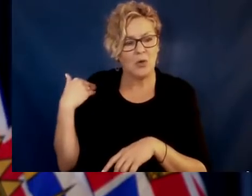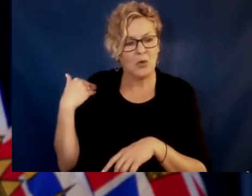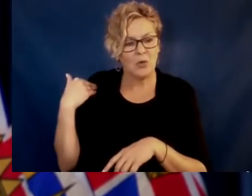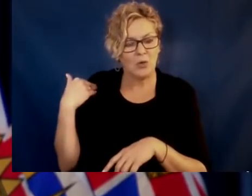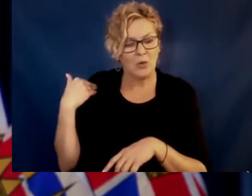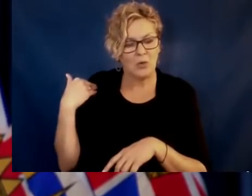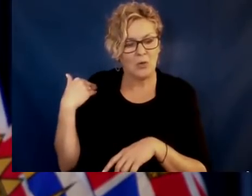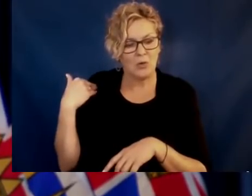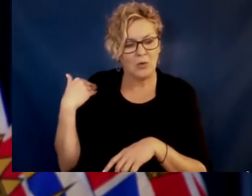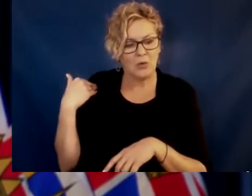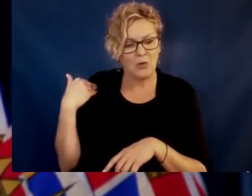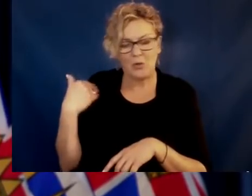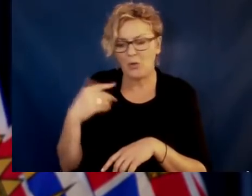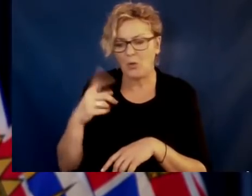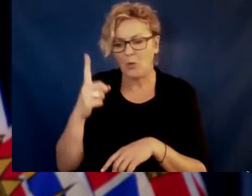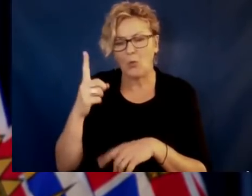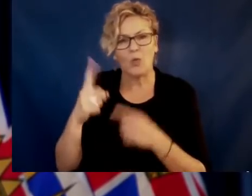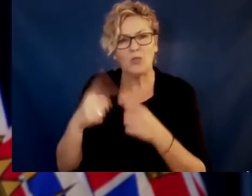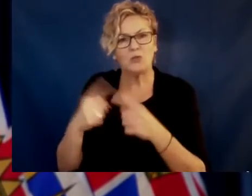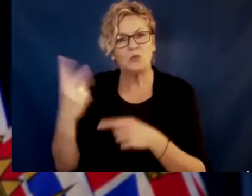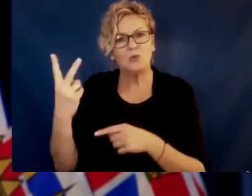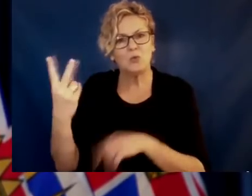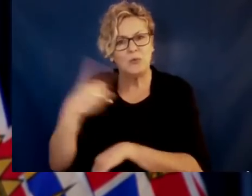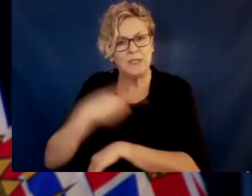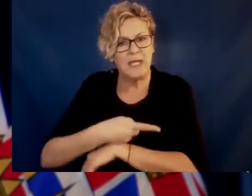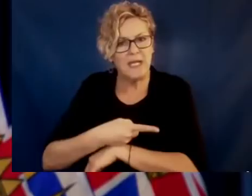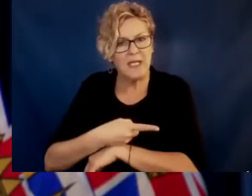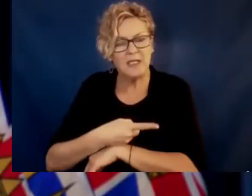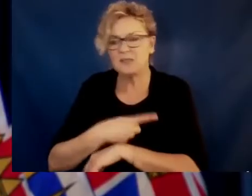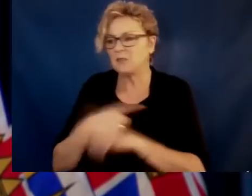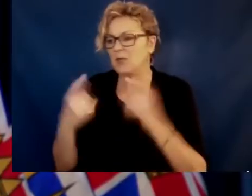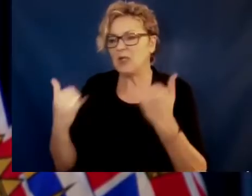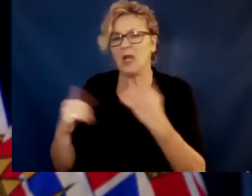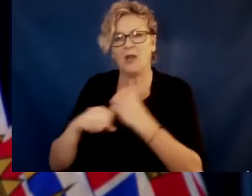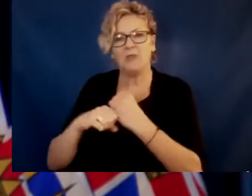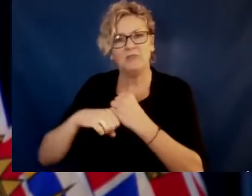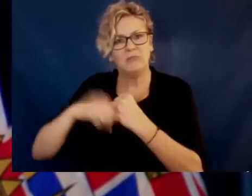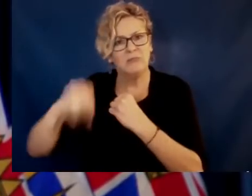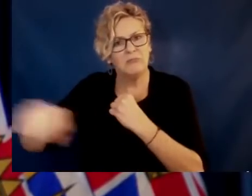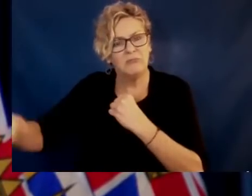in wait times for that specific area. I do know that the work we've been